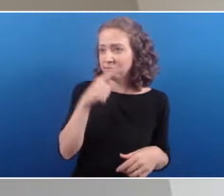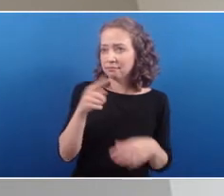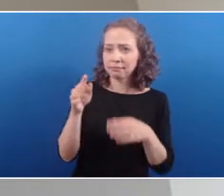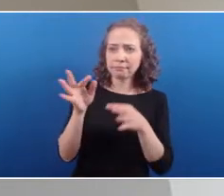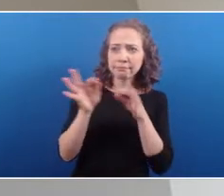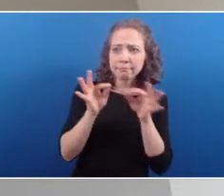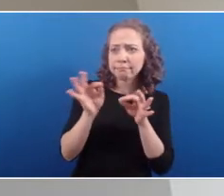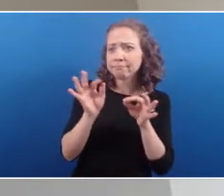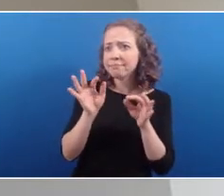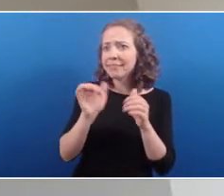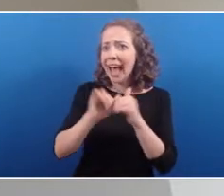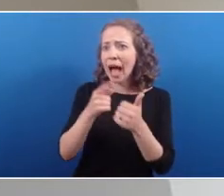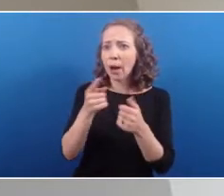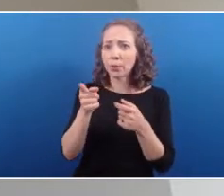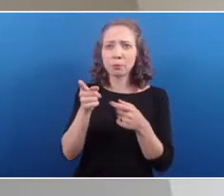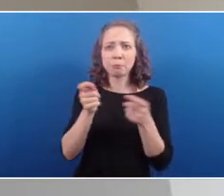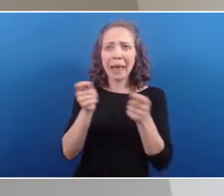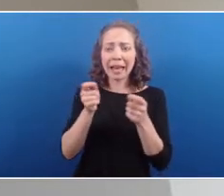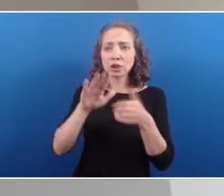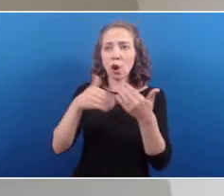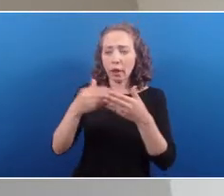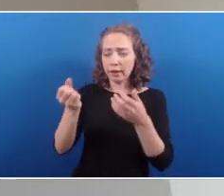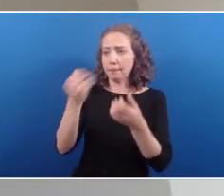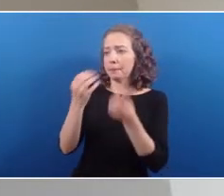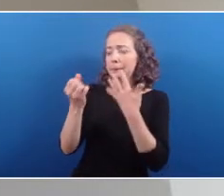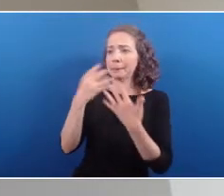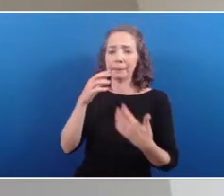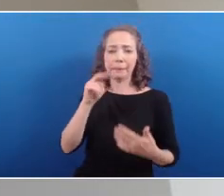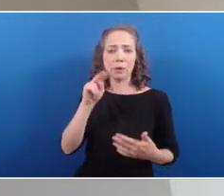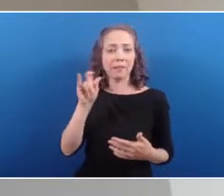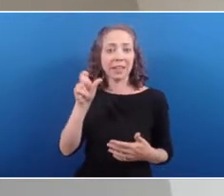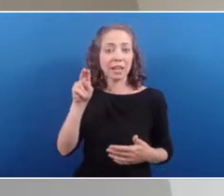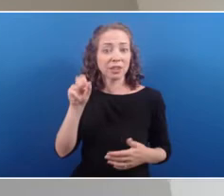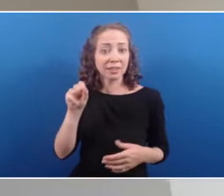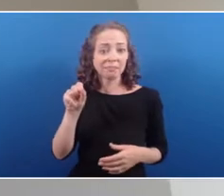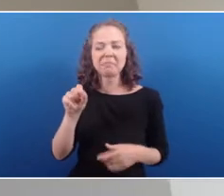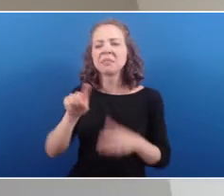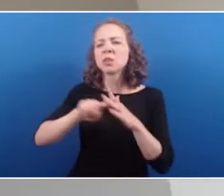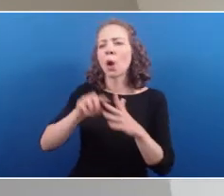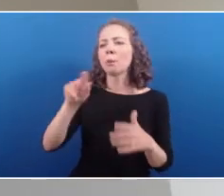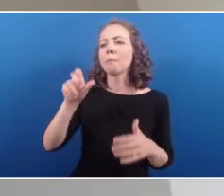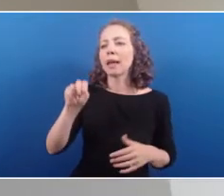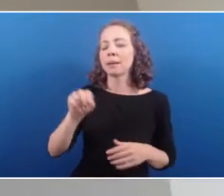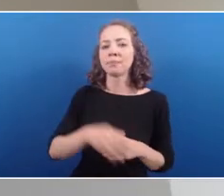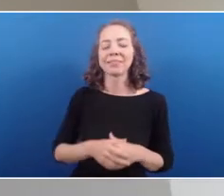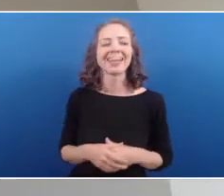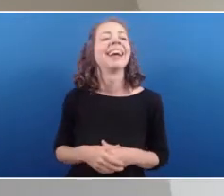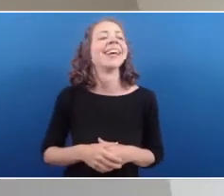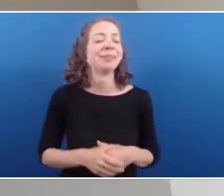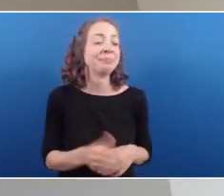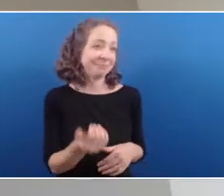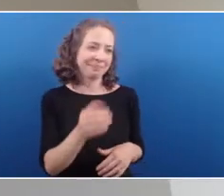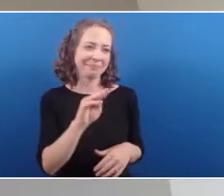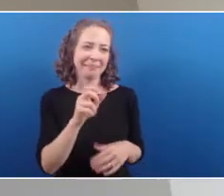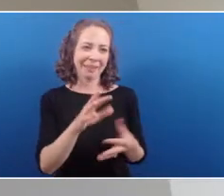Megan I can start with you on that one. Oh, okay. So, it’s funny because Hector and I were just talking about this.